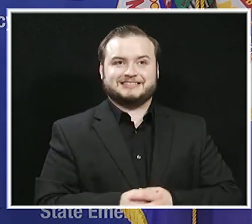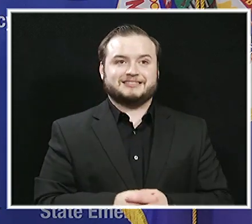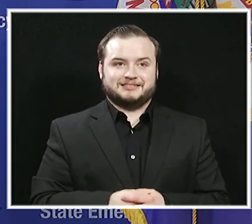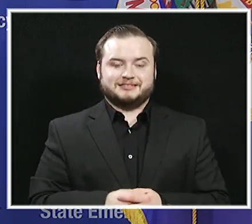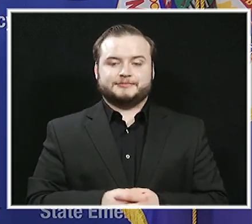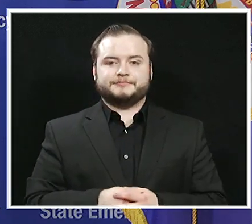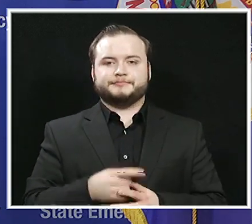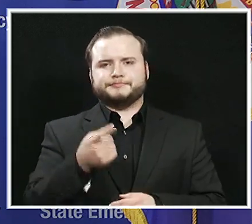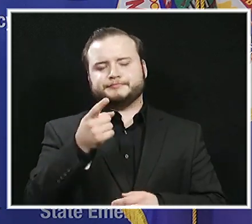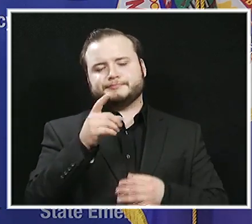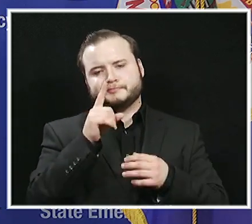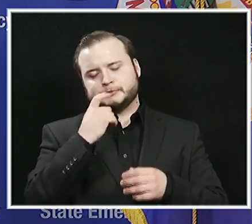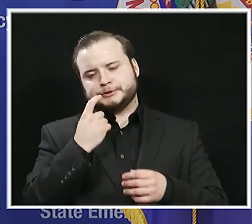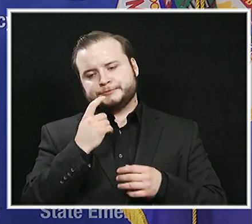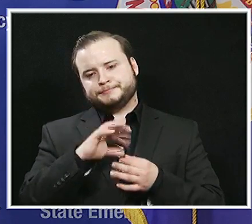You can do about thing by YouTube.